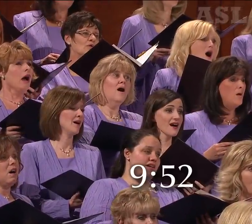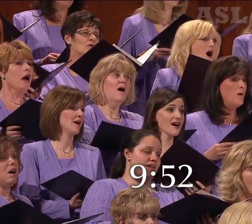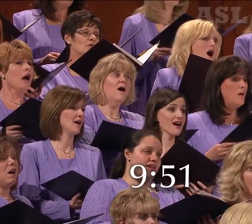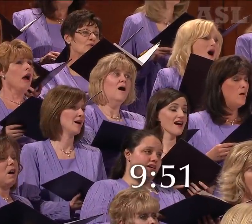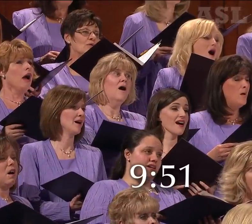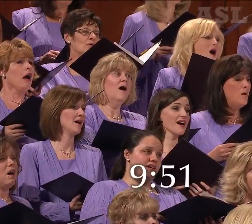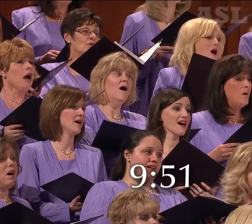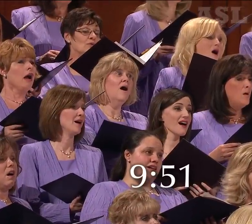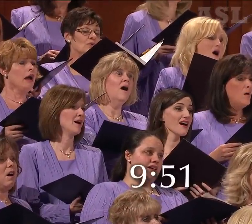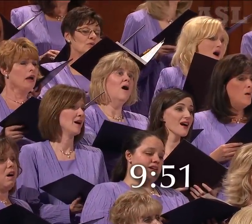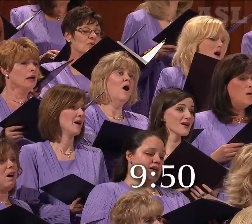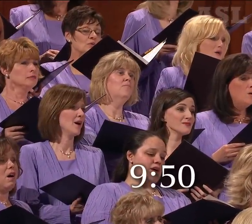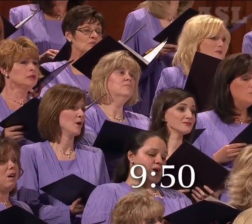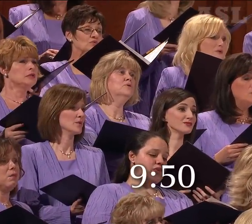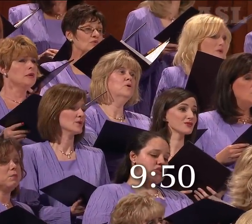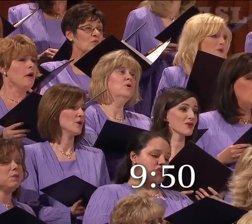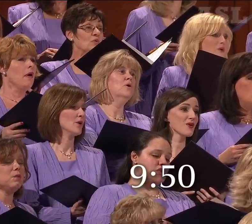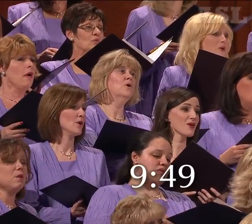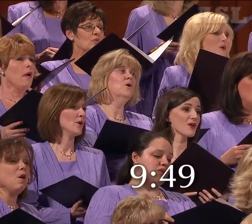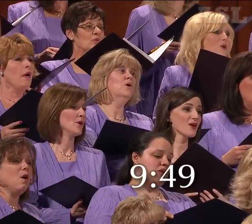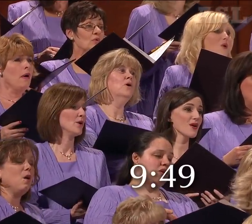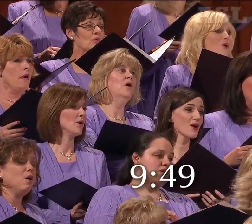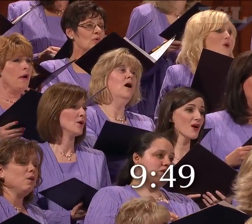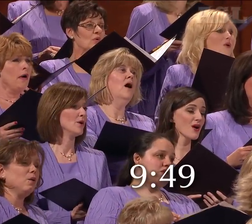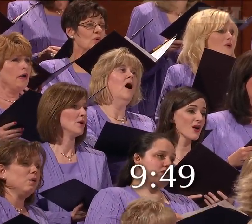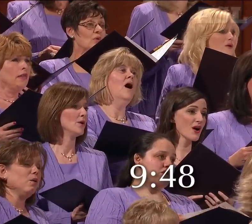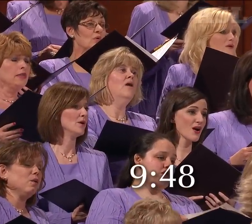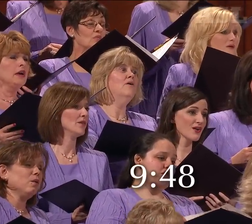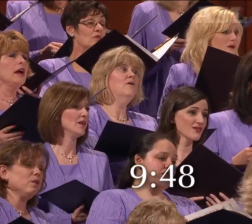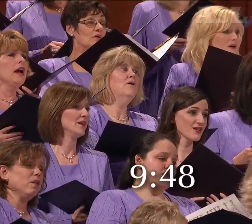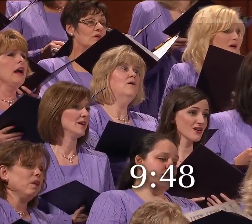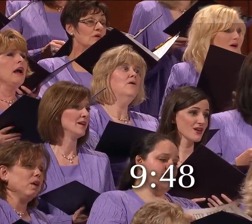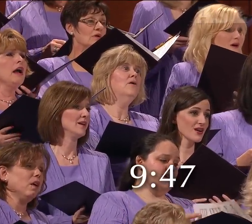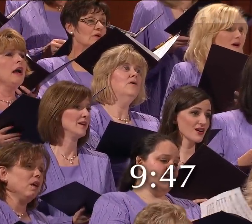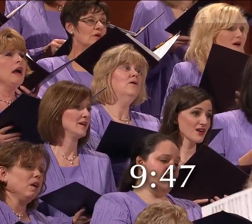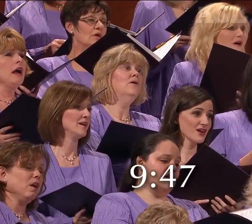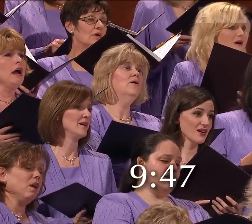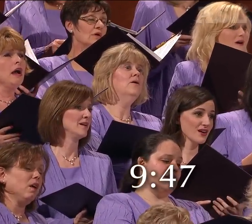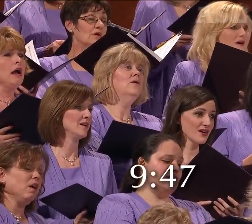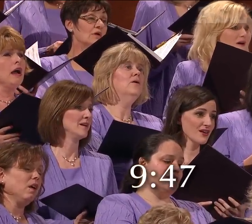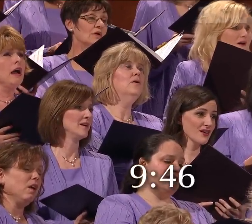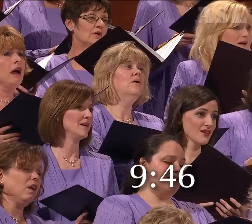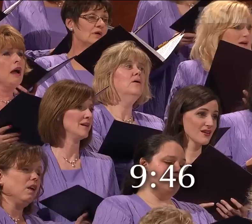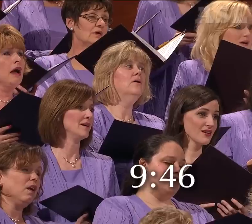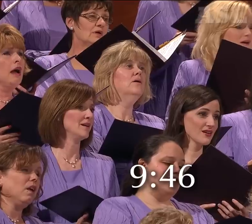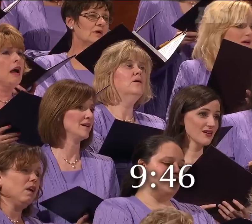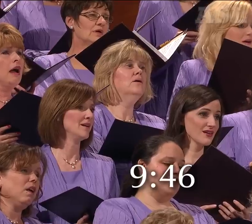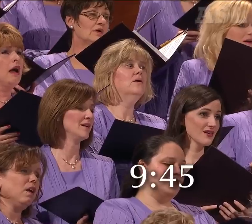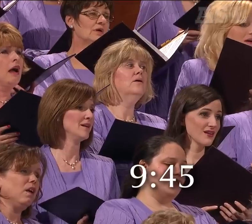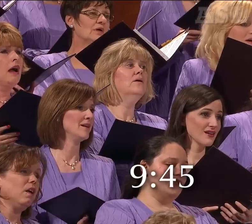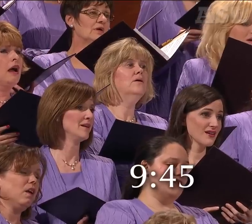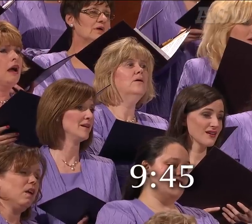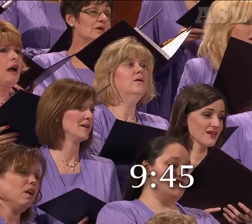THIS IS THE ENGLISH CLOSED CAPTION CHANNEL OF THE CHURCH OF JESUS CHRIST OF LATTER-DAY SAINTS.